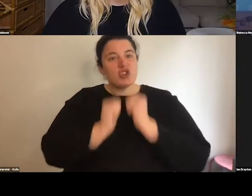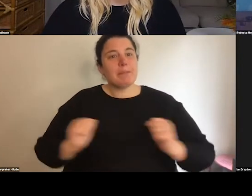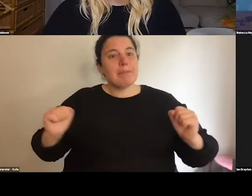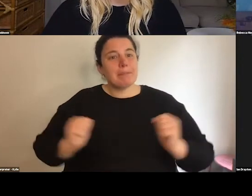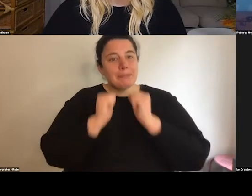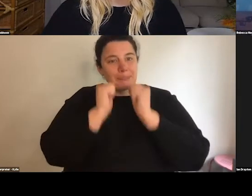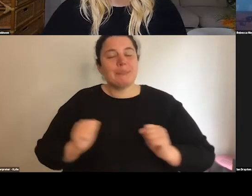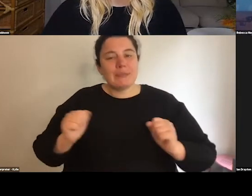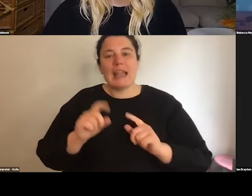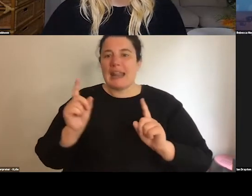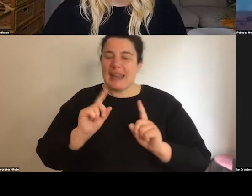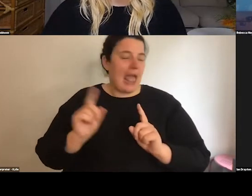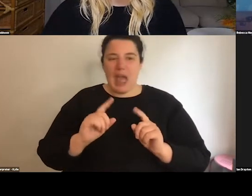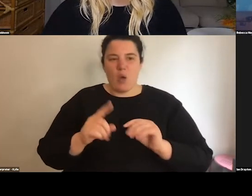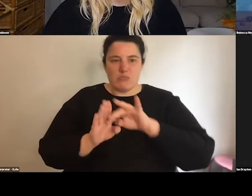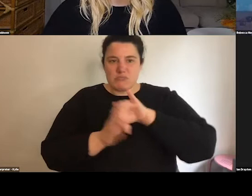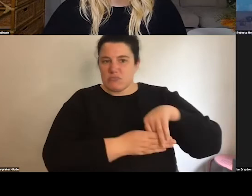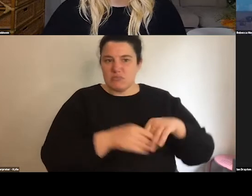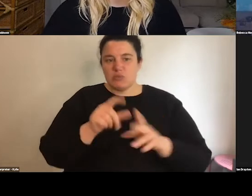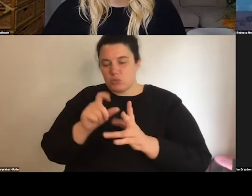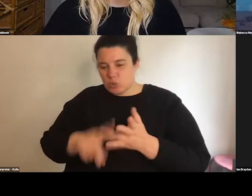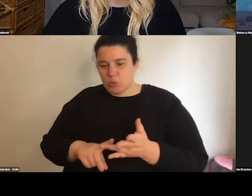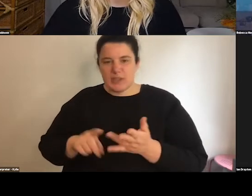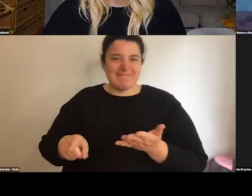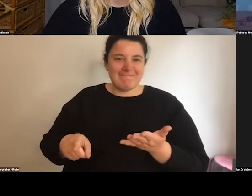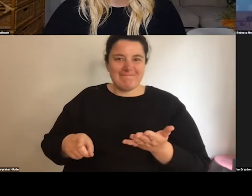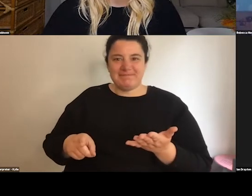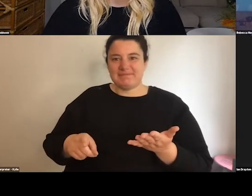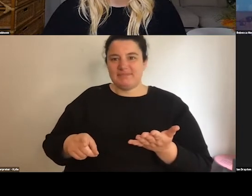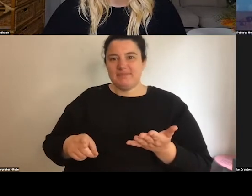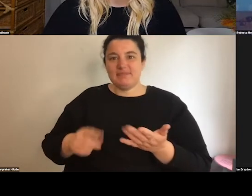of them are actually doing creative activities.